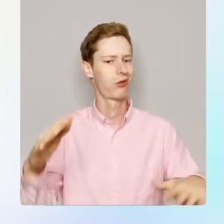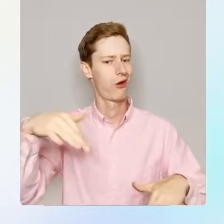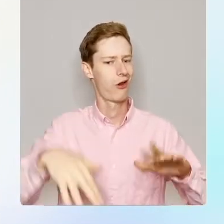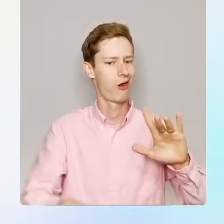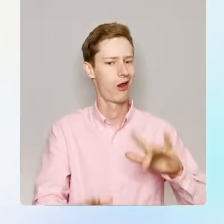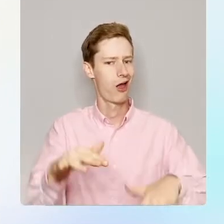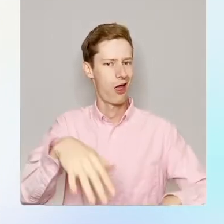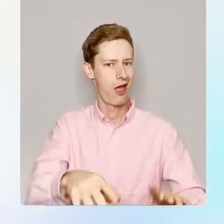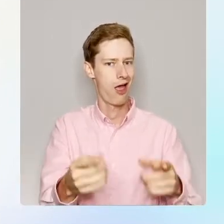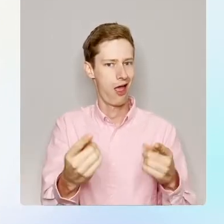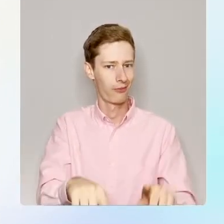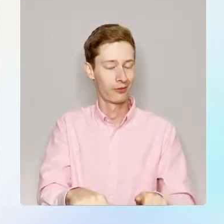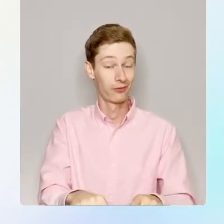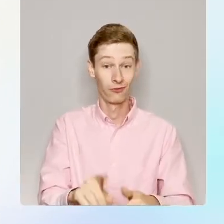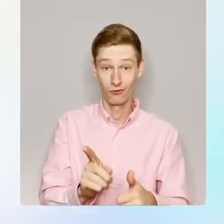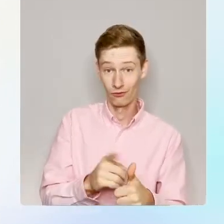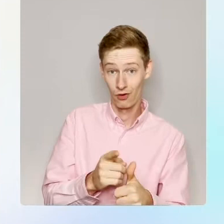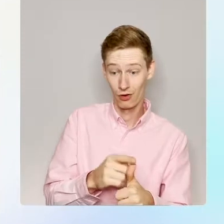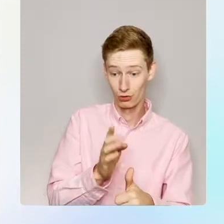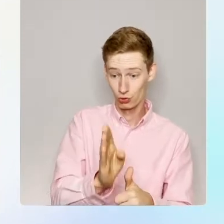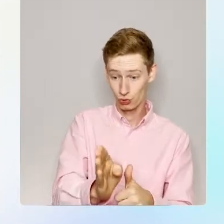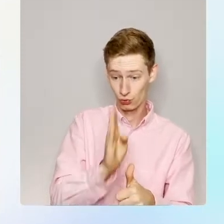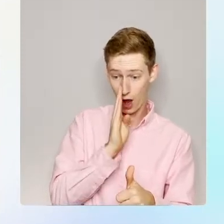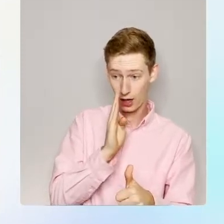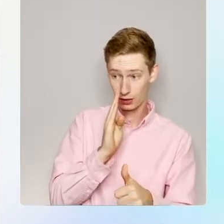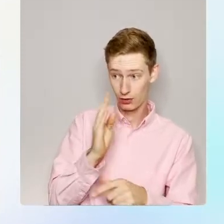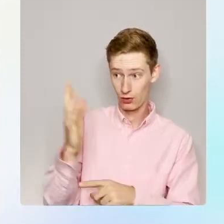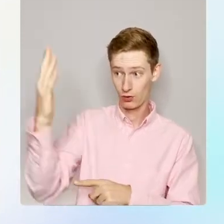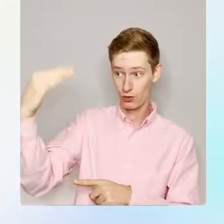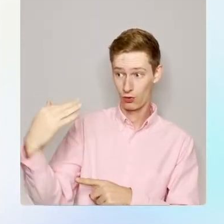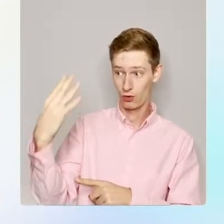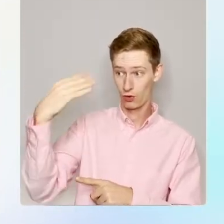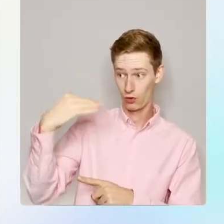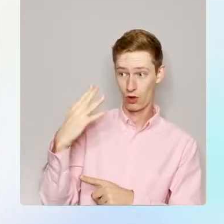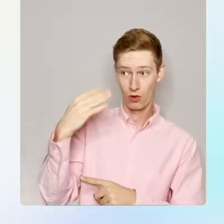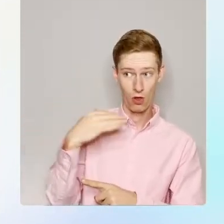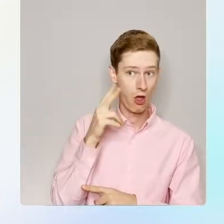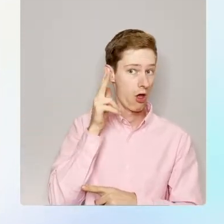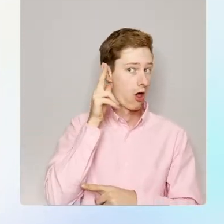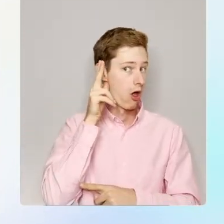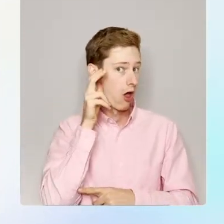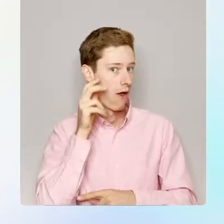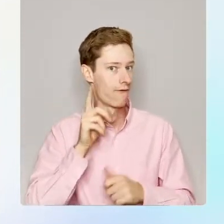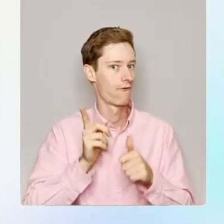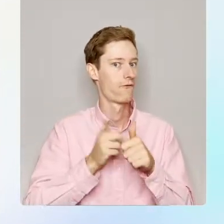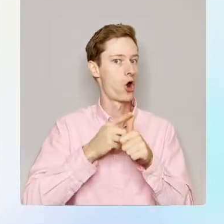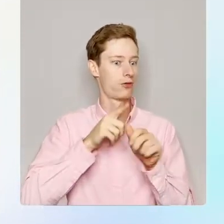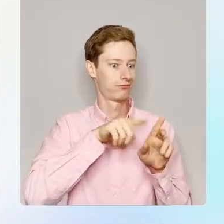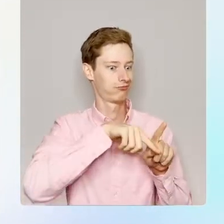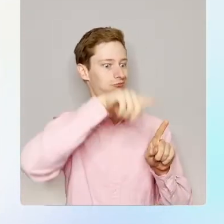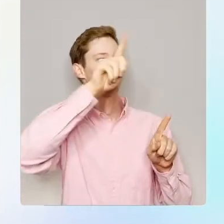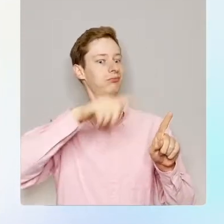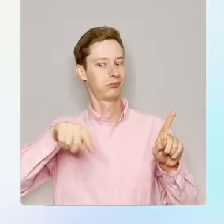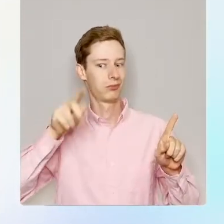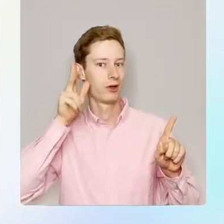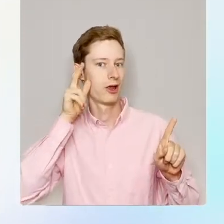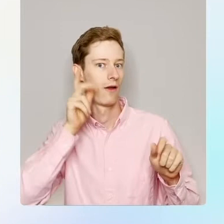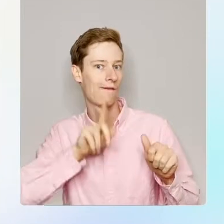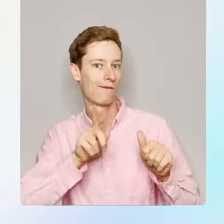While the waves that take a direct path to our ears are the ones we hear most prominently, countless others reflect off of the walls,